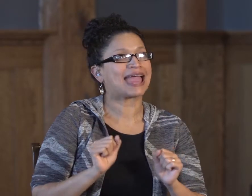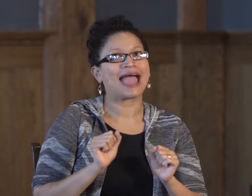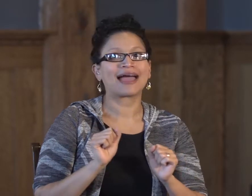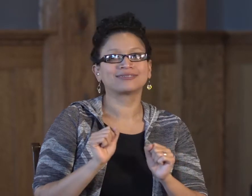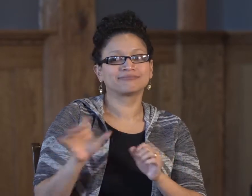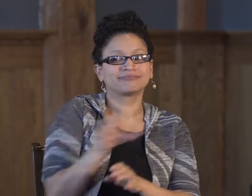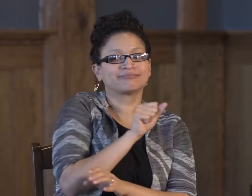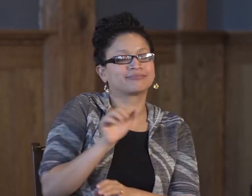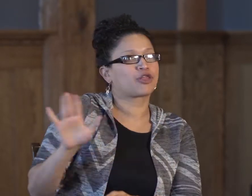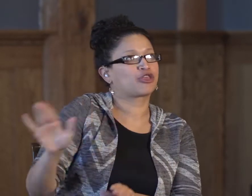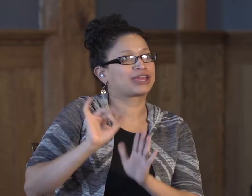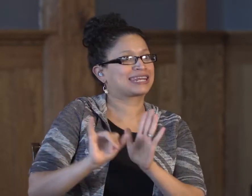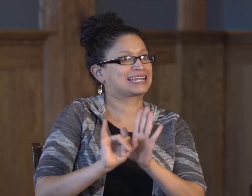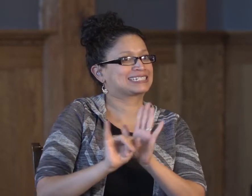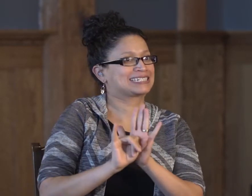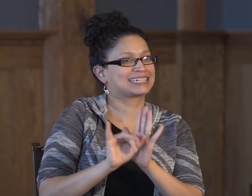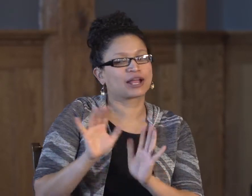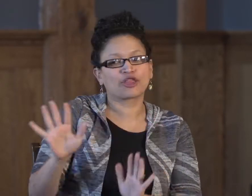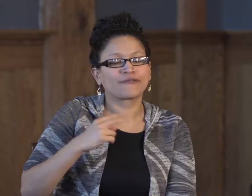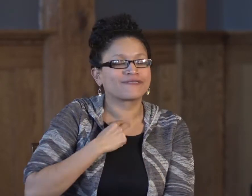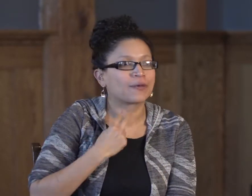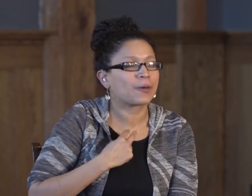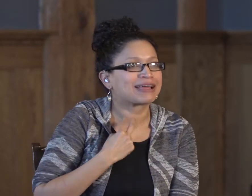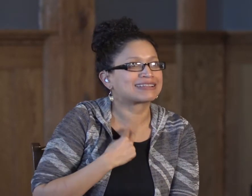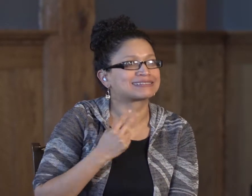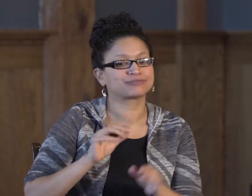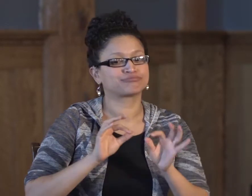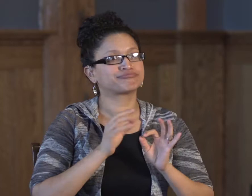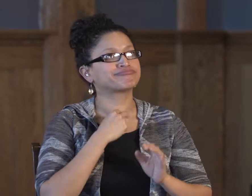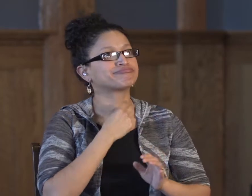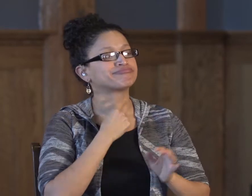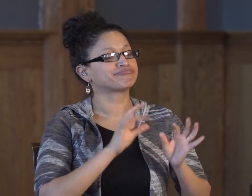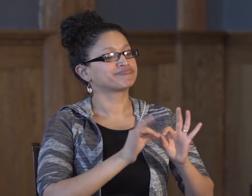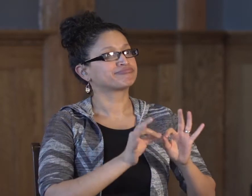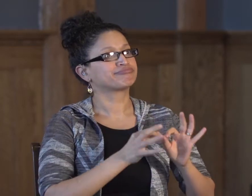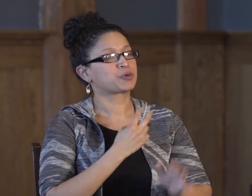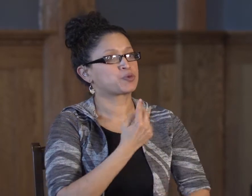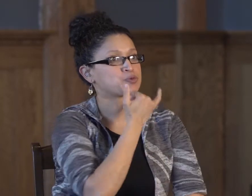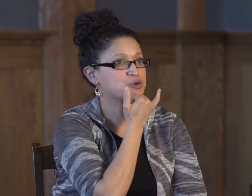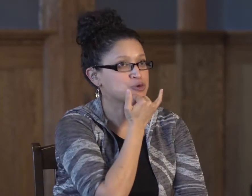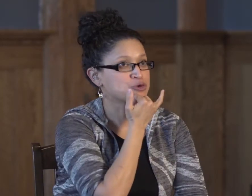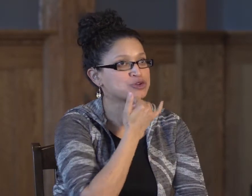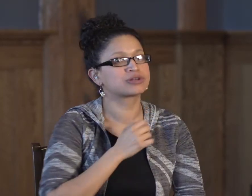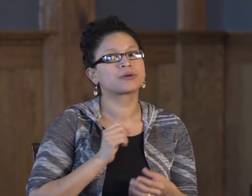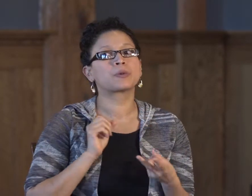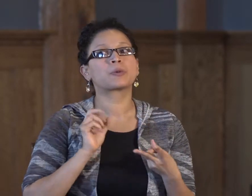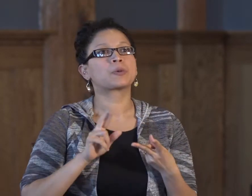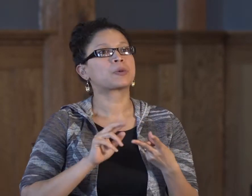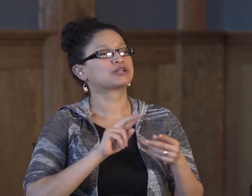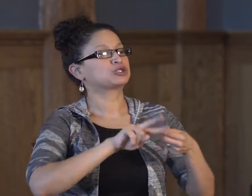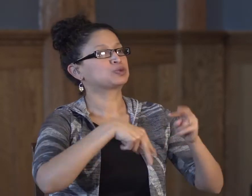Perpetrators who are able to hear often take advantage of their identity and will, perhaps,